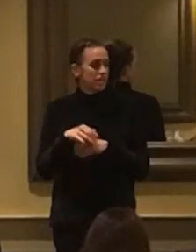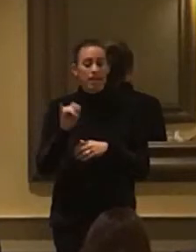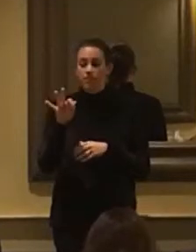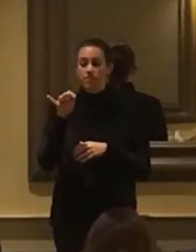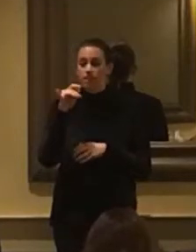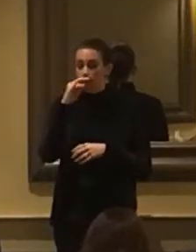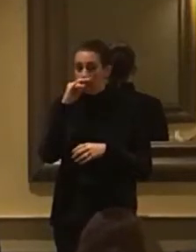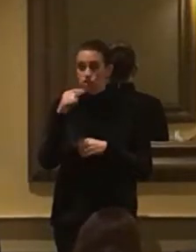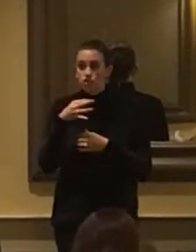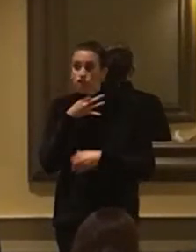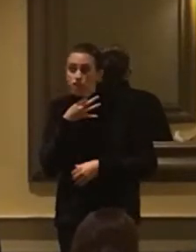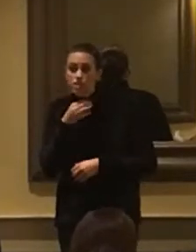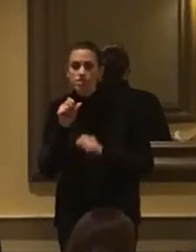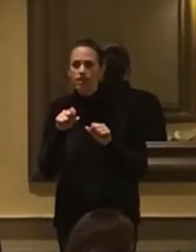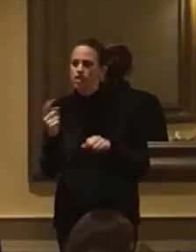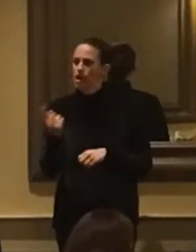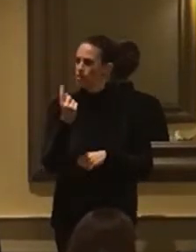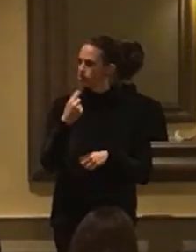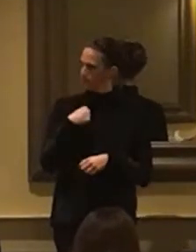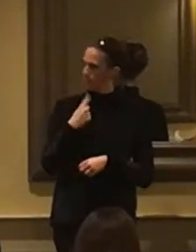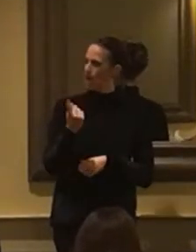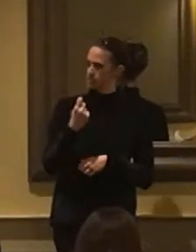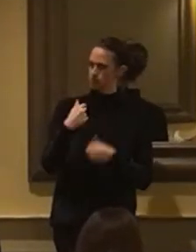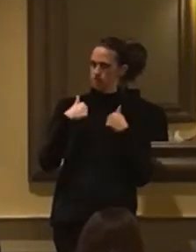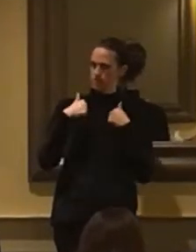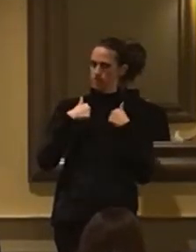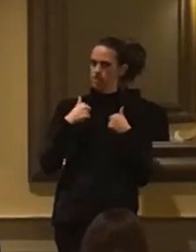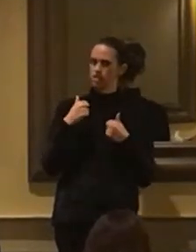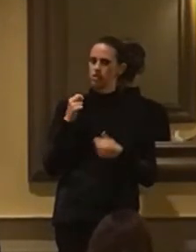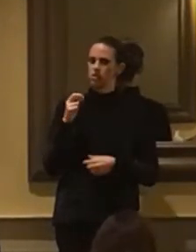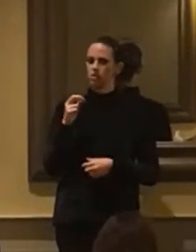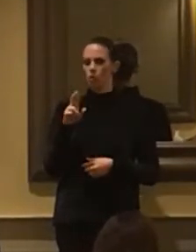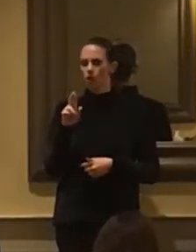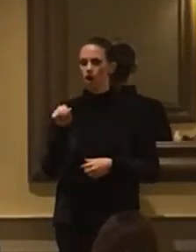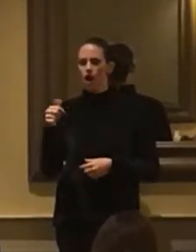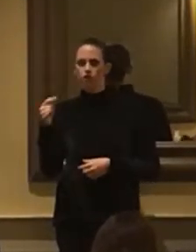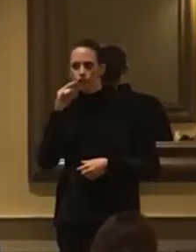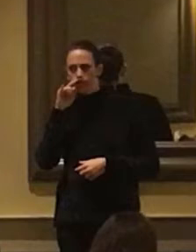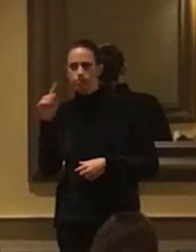or any other kid and ask the question you know.